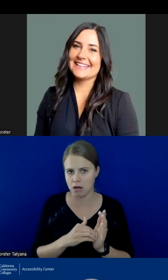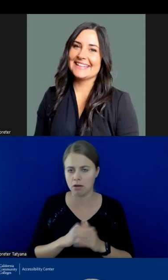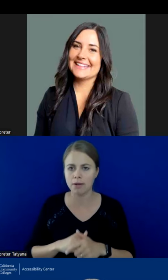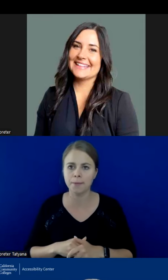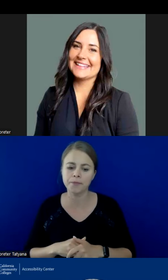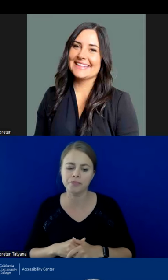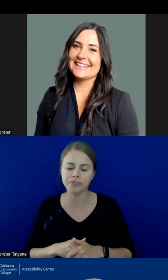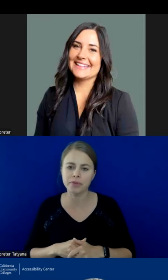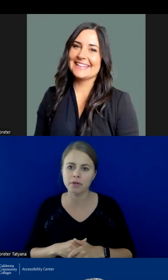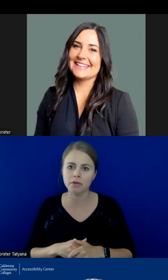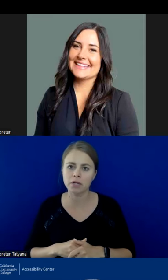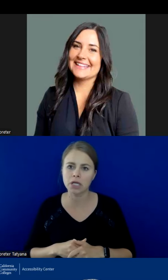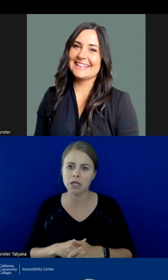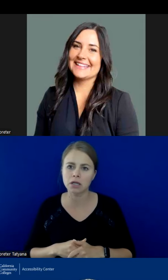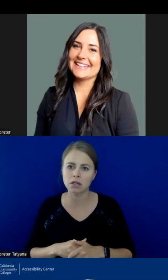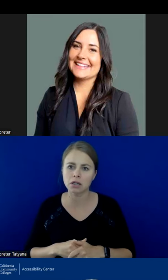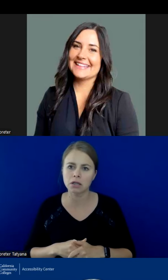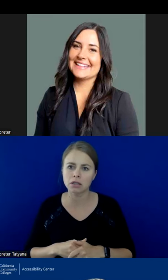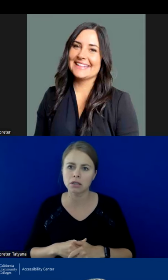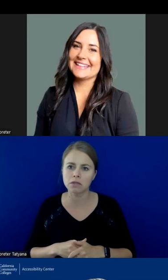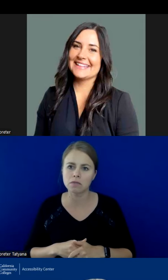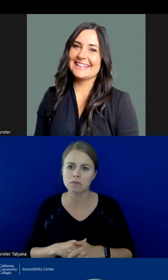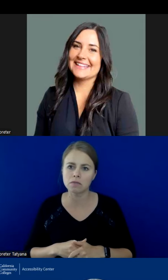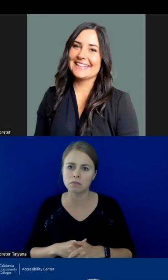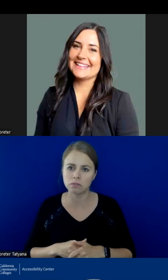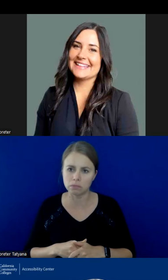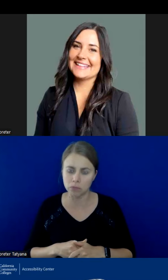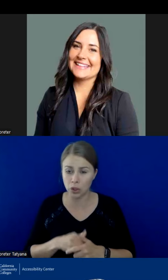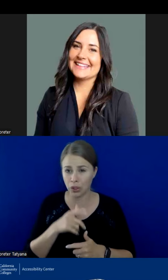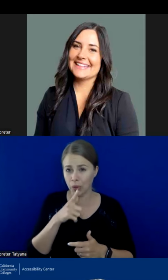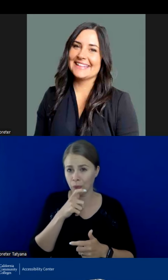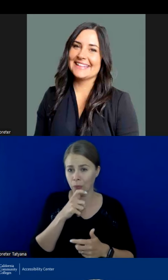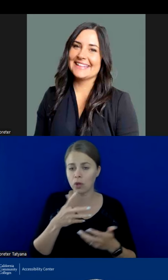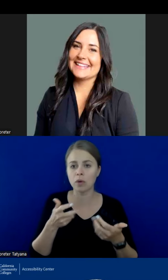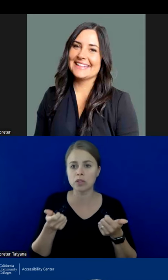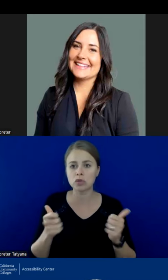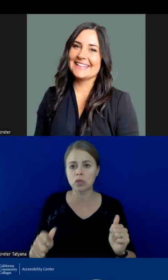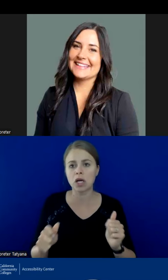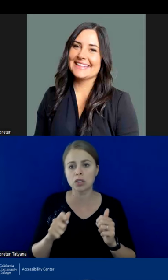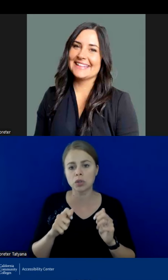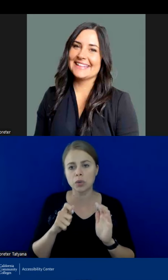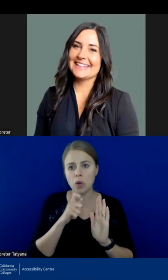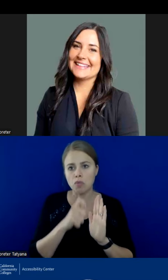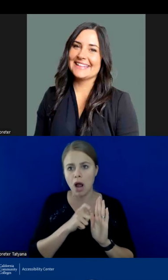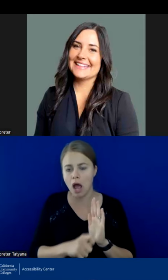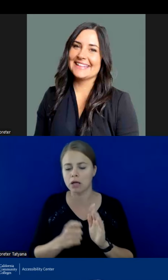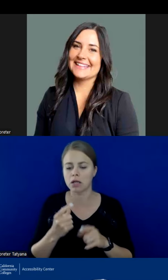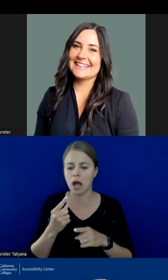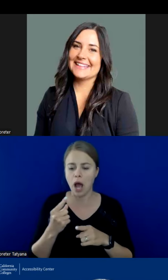Who would try to write an appropriate accessible